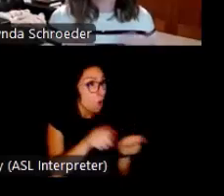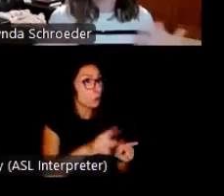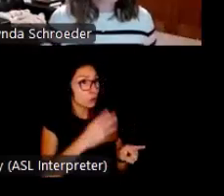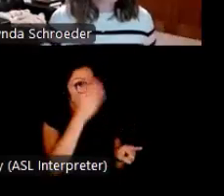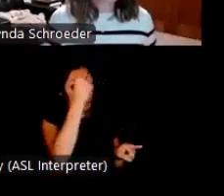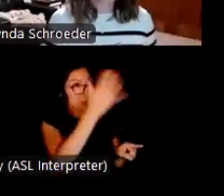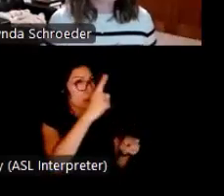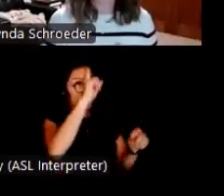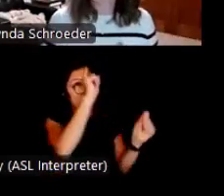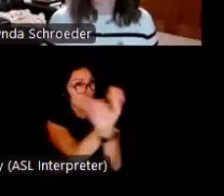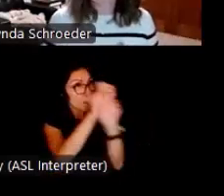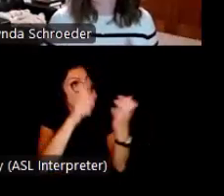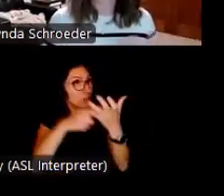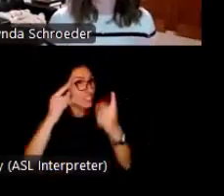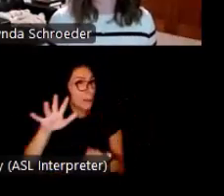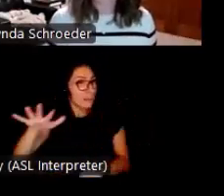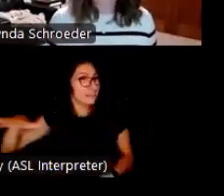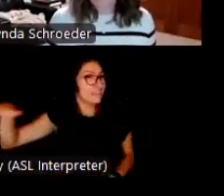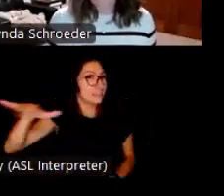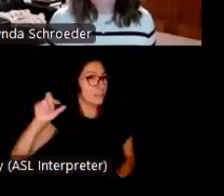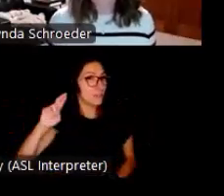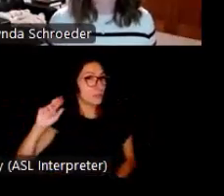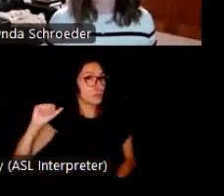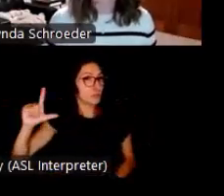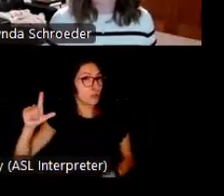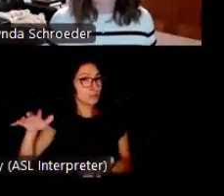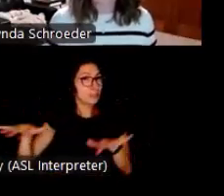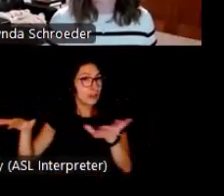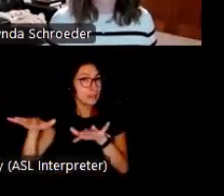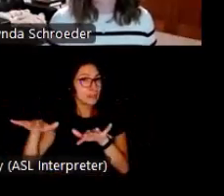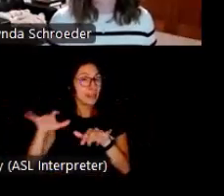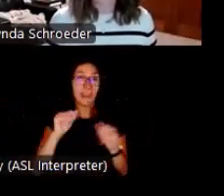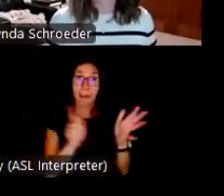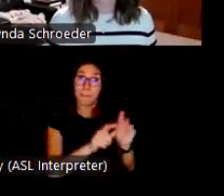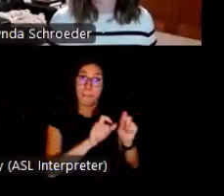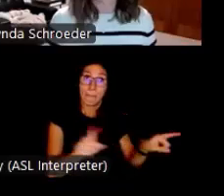This was then published in The Journal of Rural Health because our focus here was on the disparity